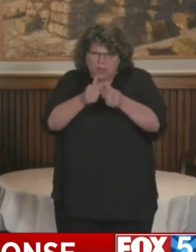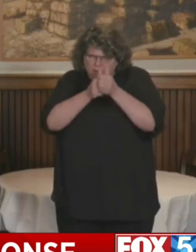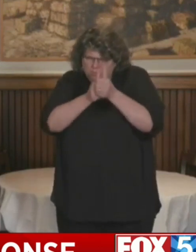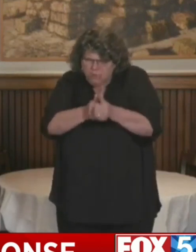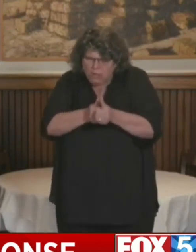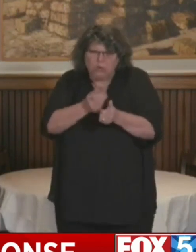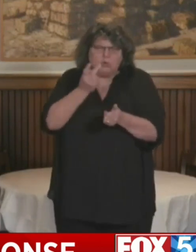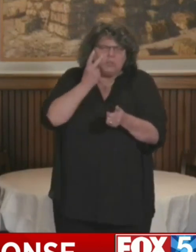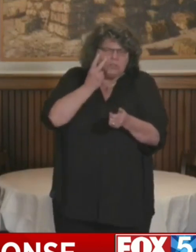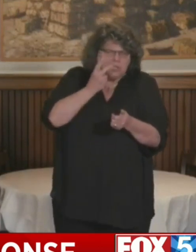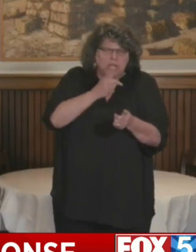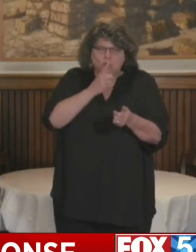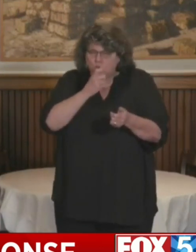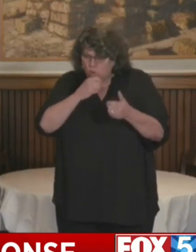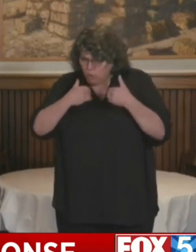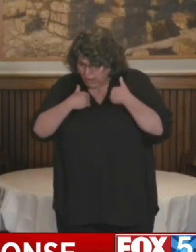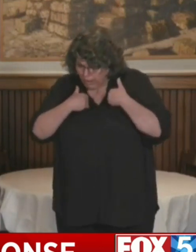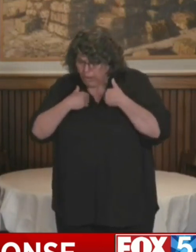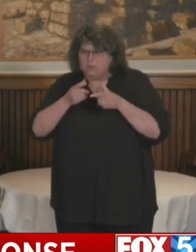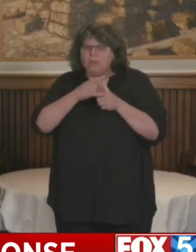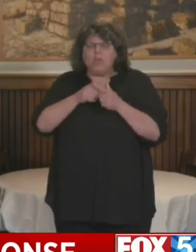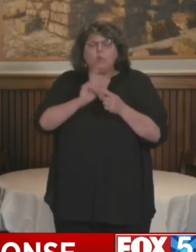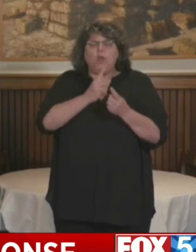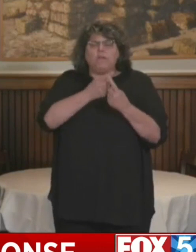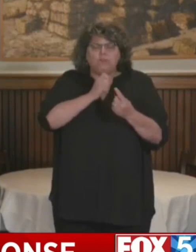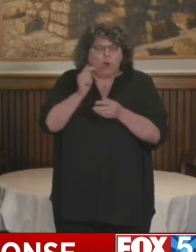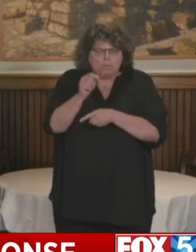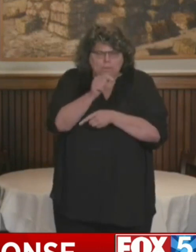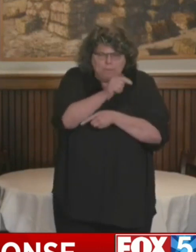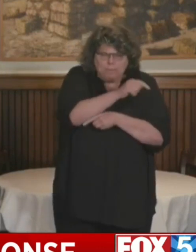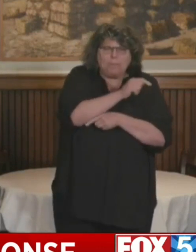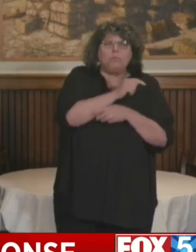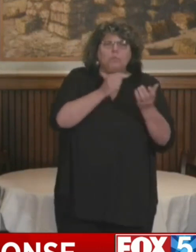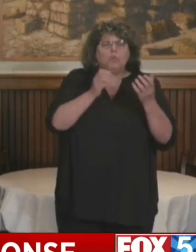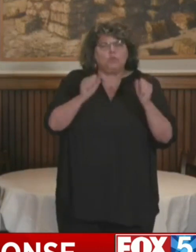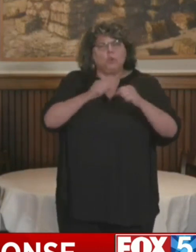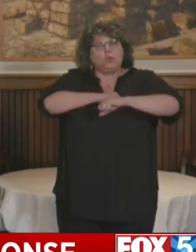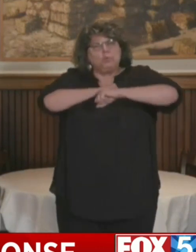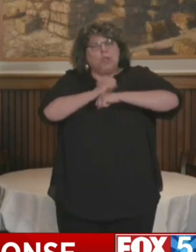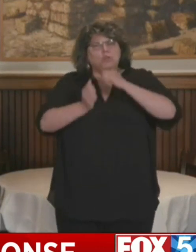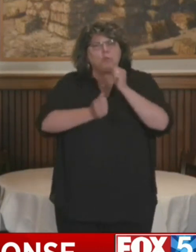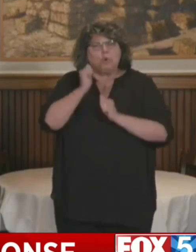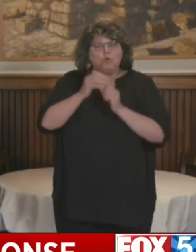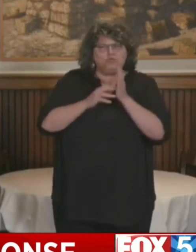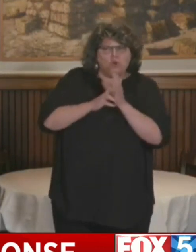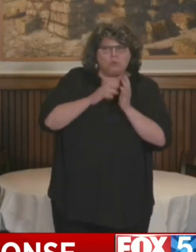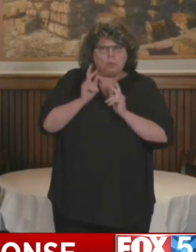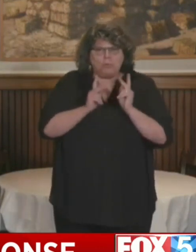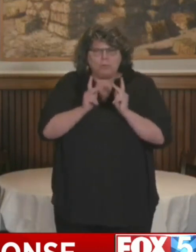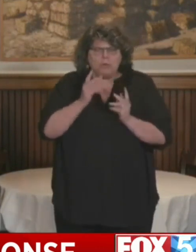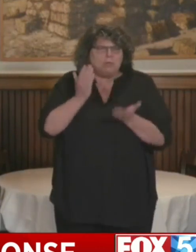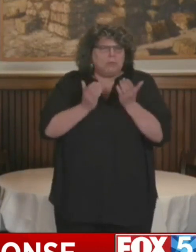THEIR SELF CERTIFICATION IN TERMS OF THEIR CAPACITY TO TEST TO TRACE TO ATTRACT